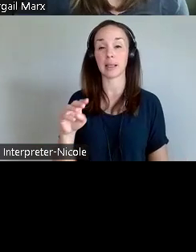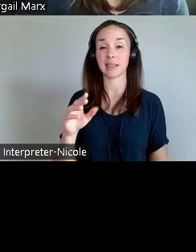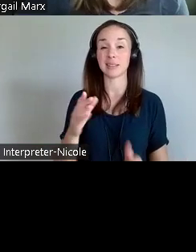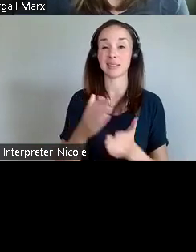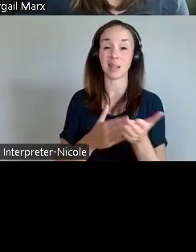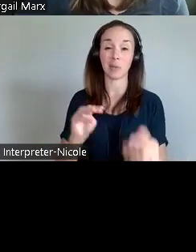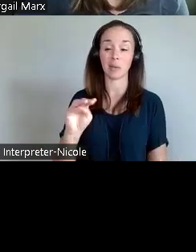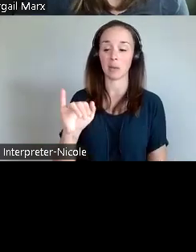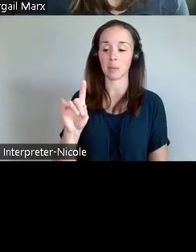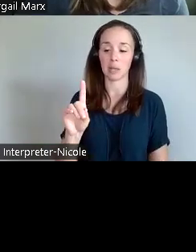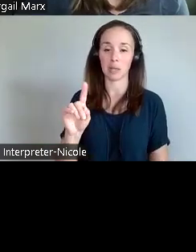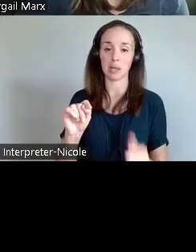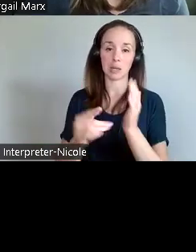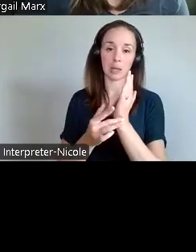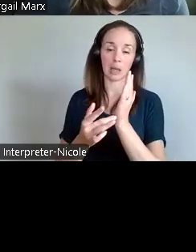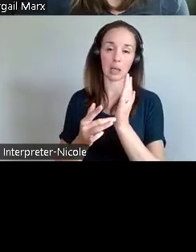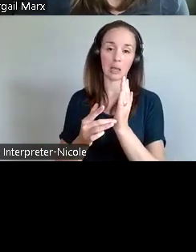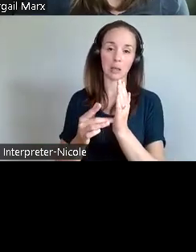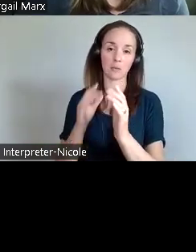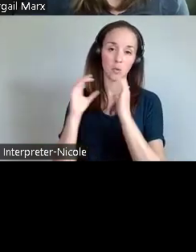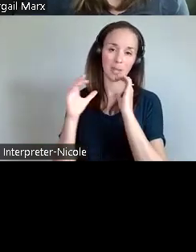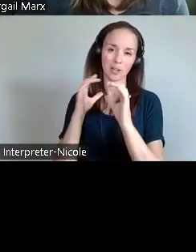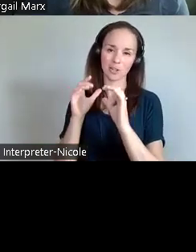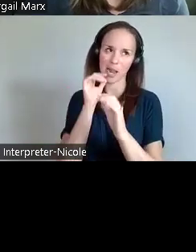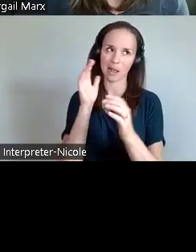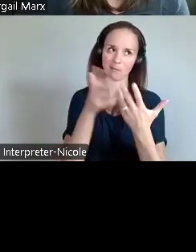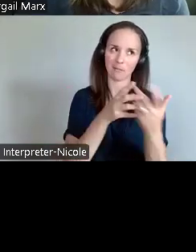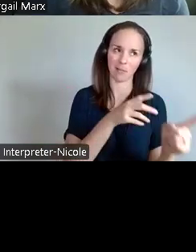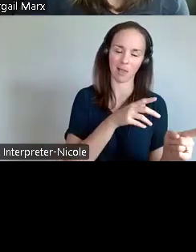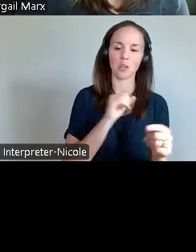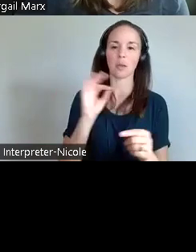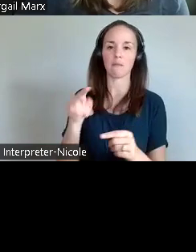devices do not qualify in that. So if someone would benefit from a BIGmack